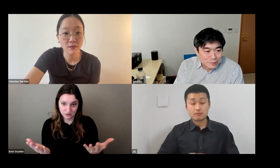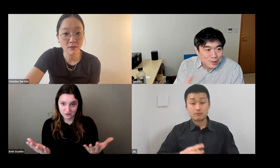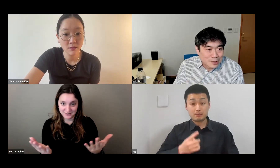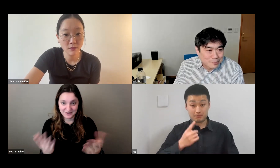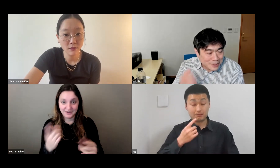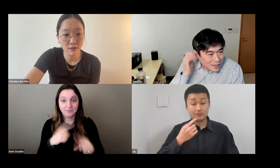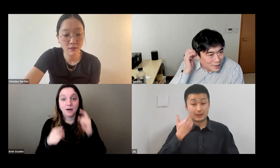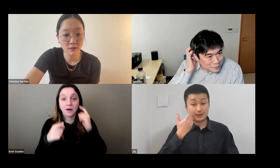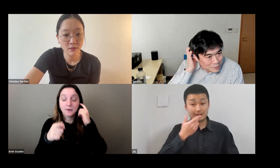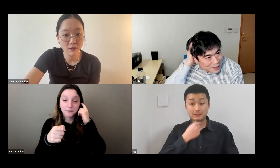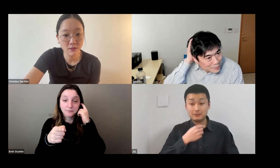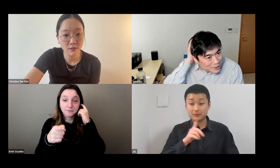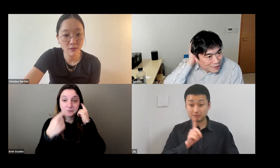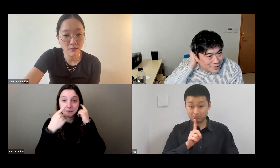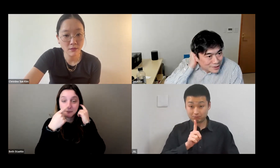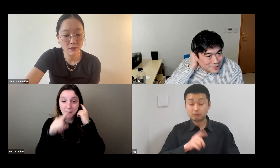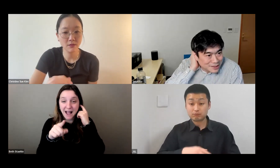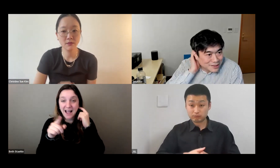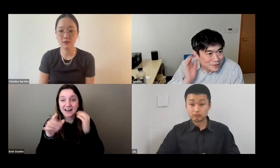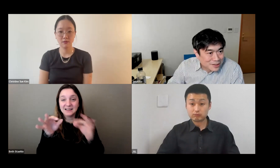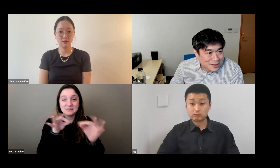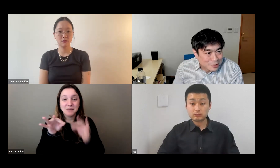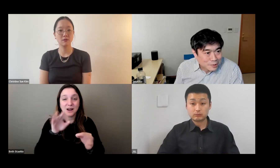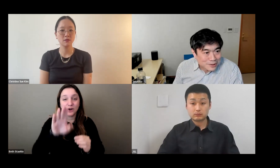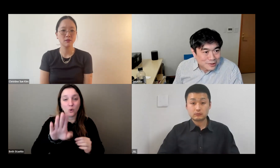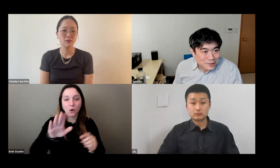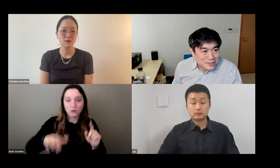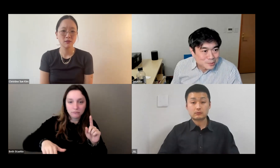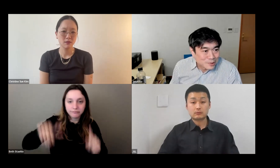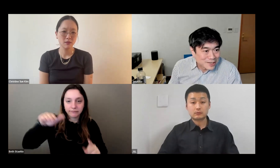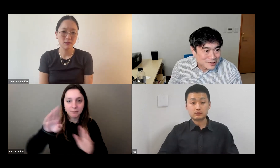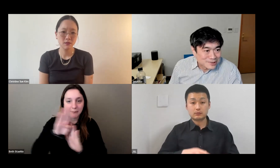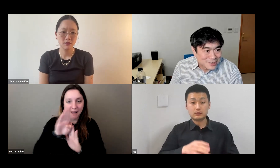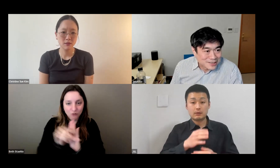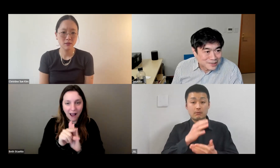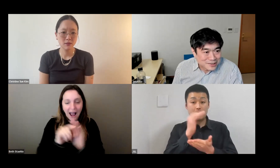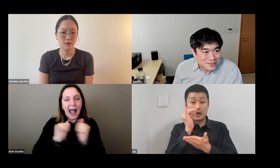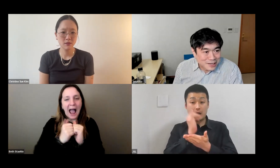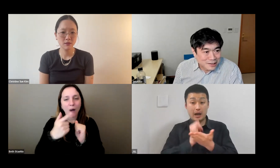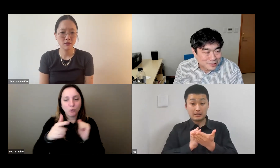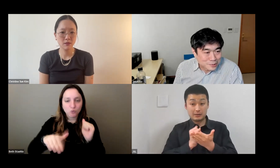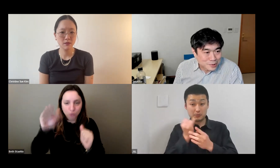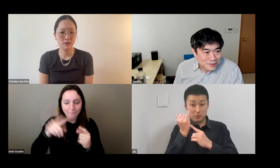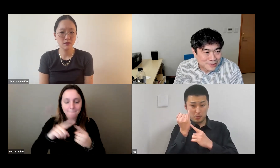how you grew up and how you became an artist and what your inspirations and challenges